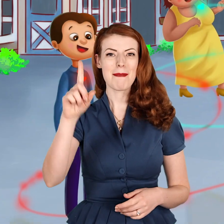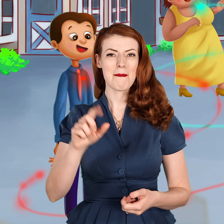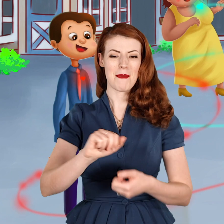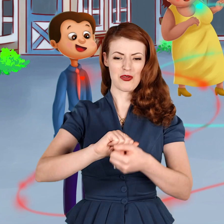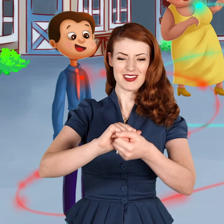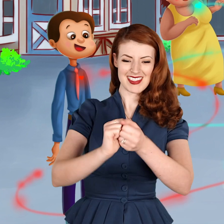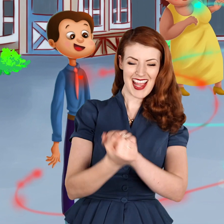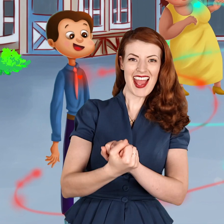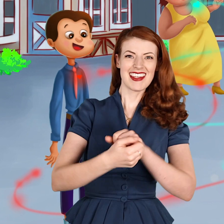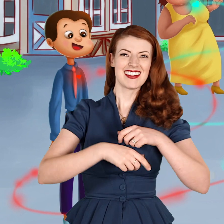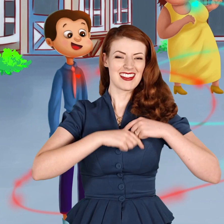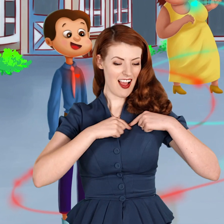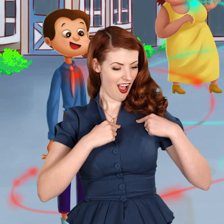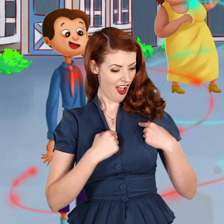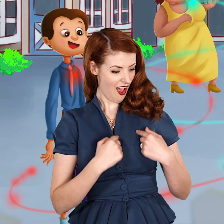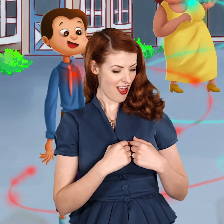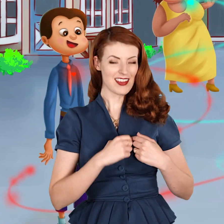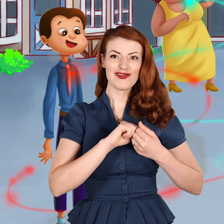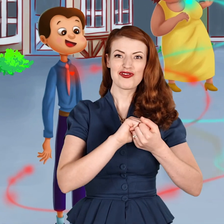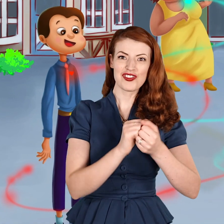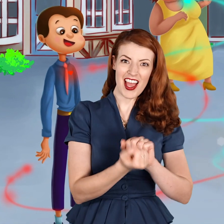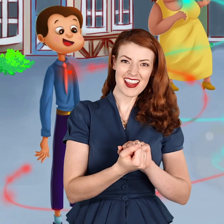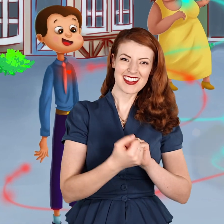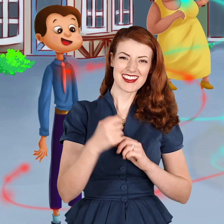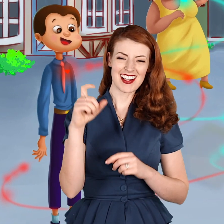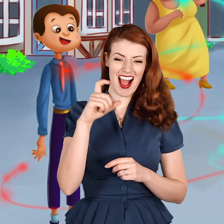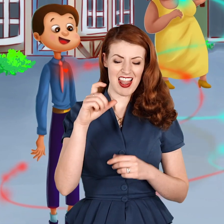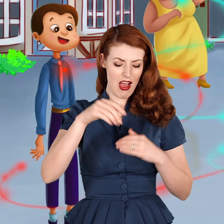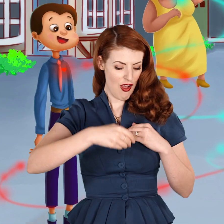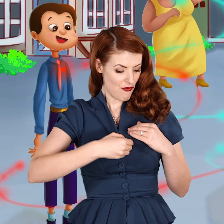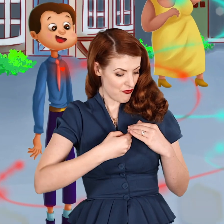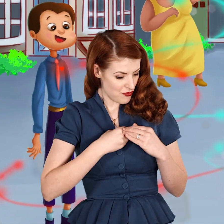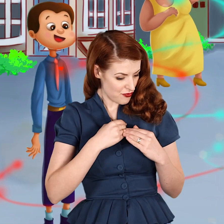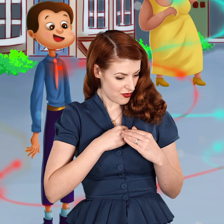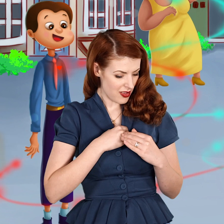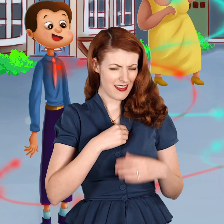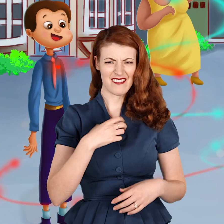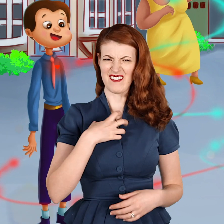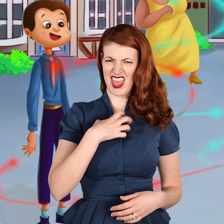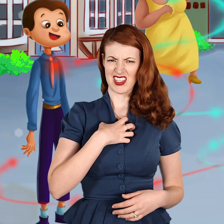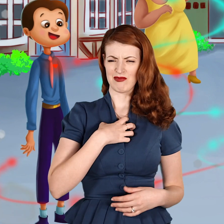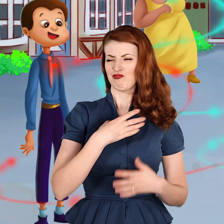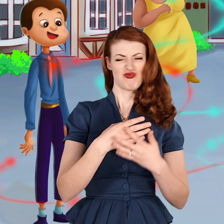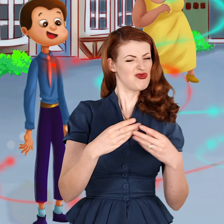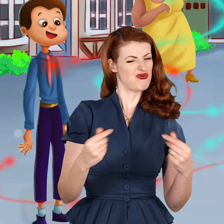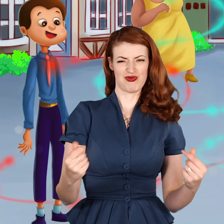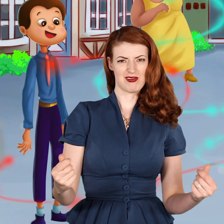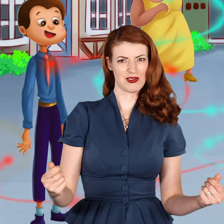The townspeople changed too, and so did their hearts. With each new color, their fears fell apart.